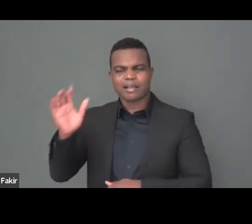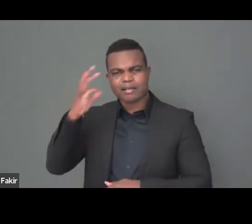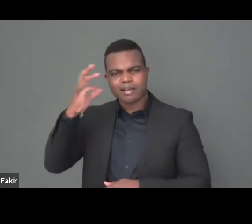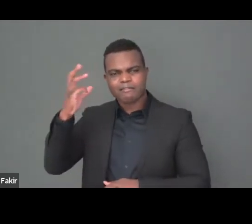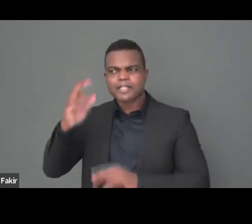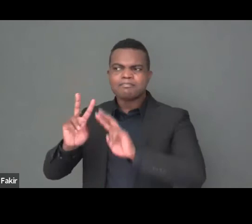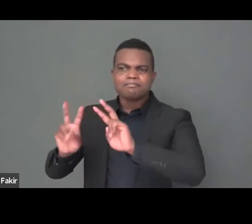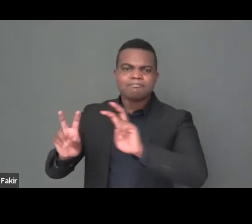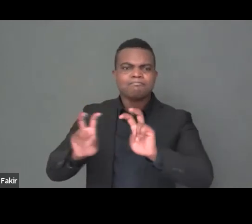Eric Ngondi: to share with you some of.